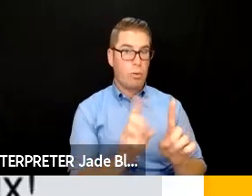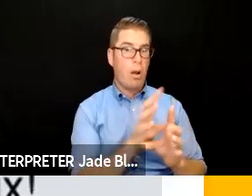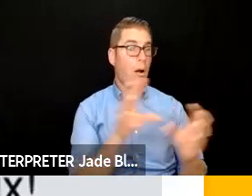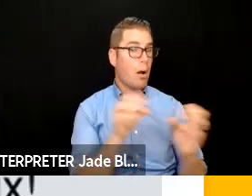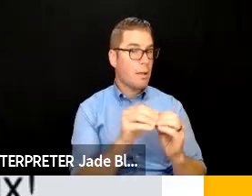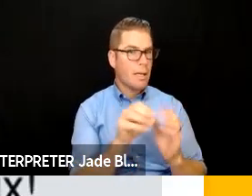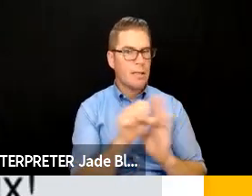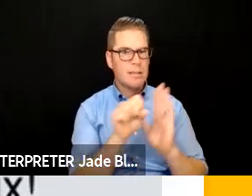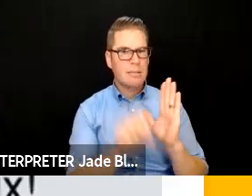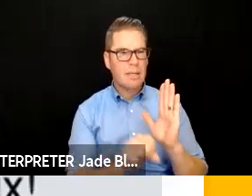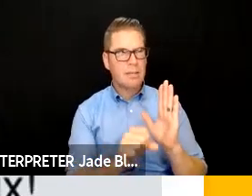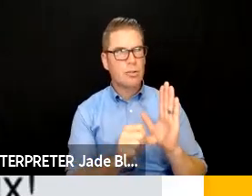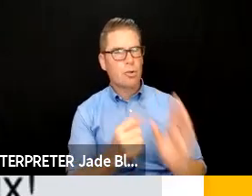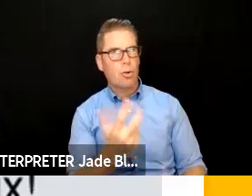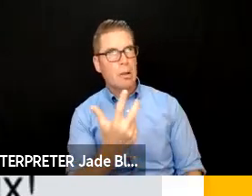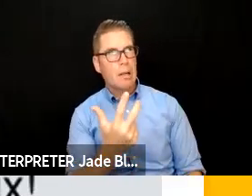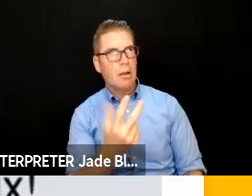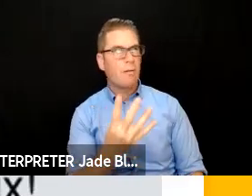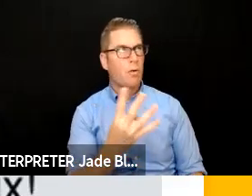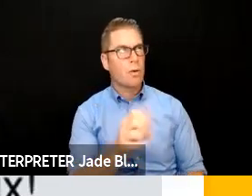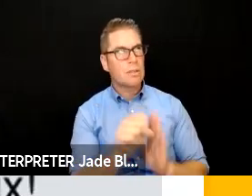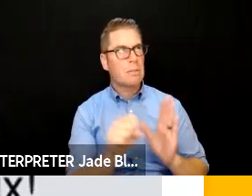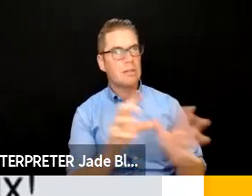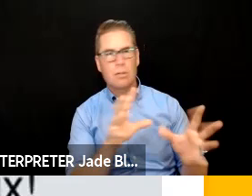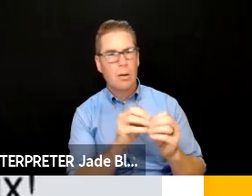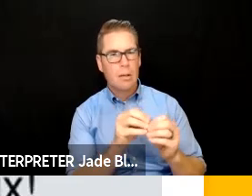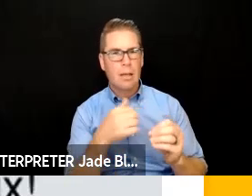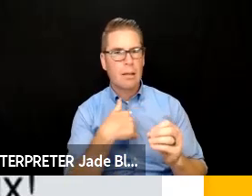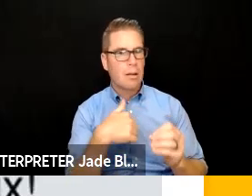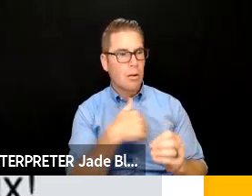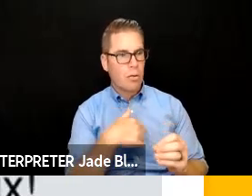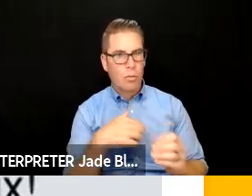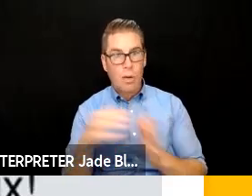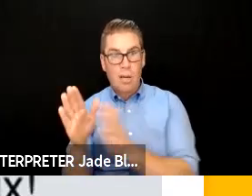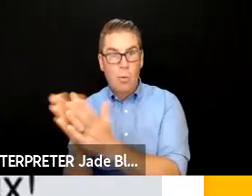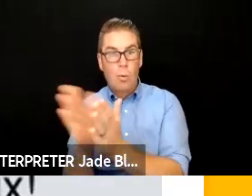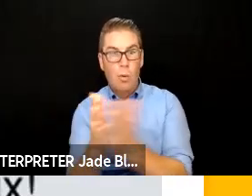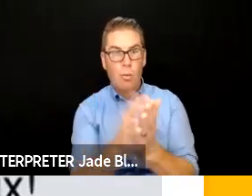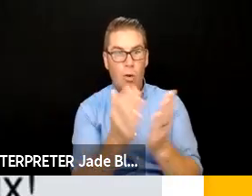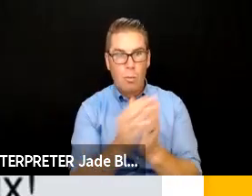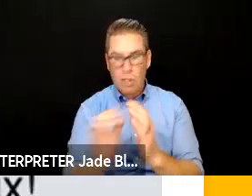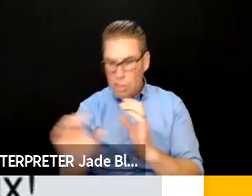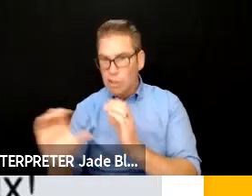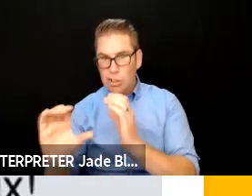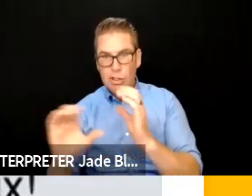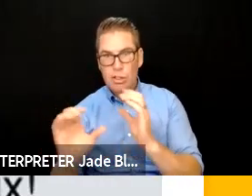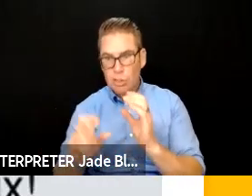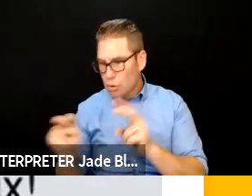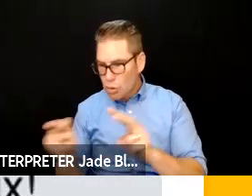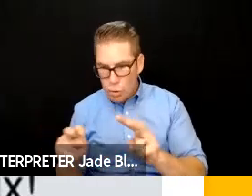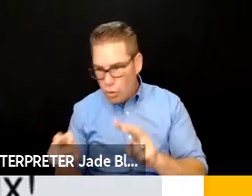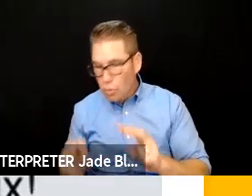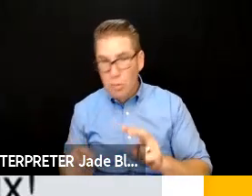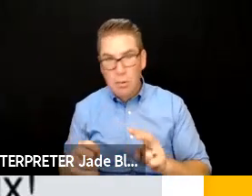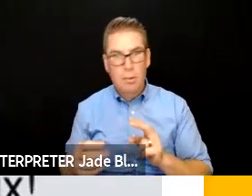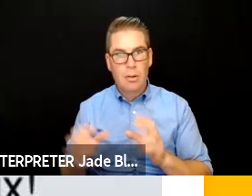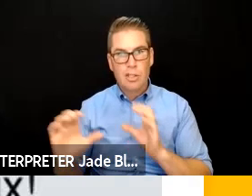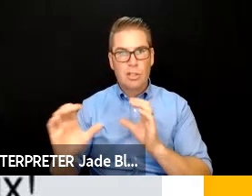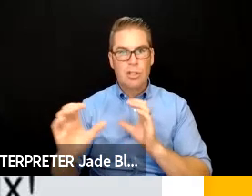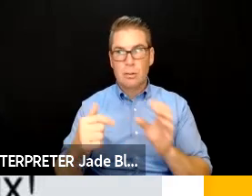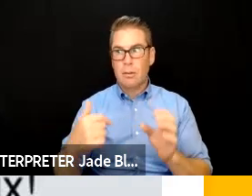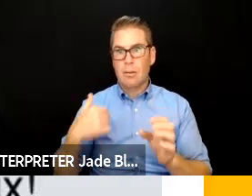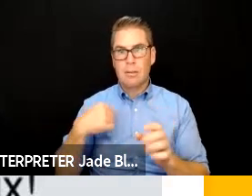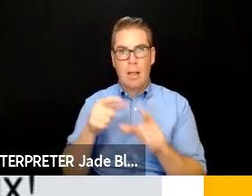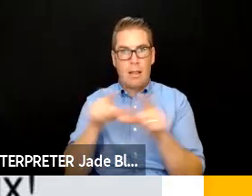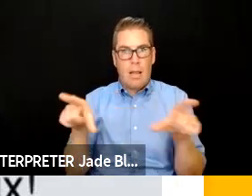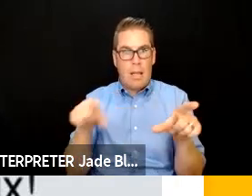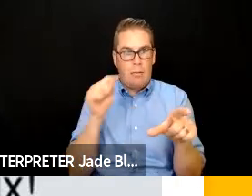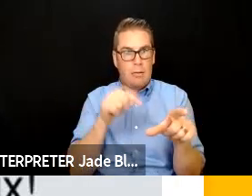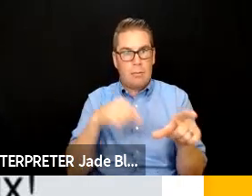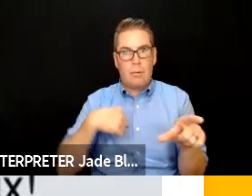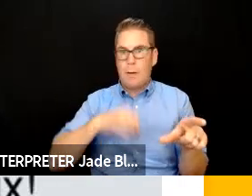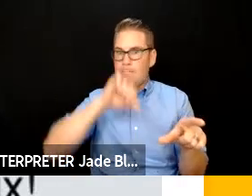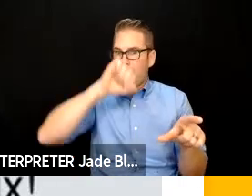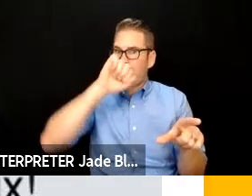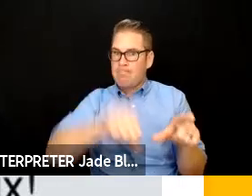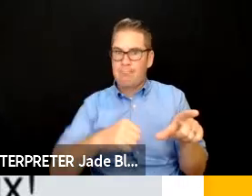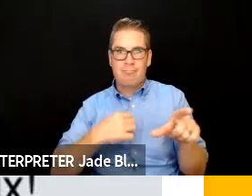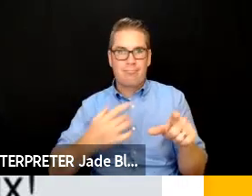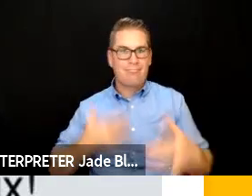Sally Potter: Just kind of looking looking for things. And it was kind of fun. You know, this is our discipline that we love. This is what we you know we get excited about this material.